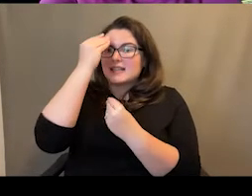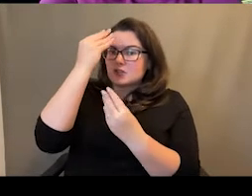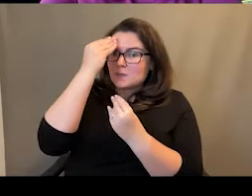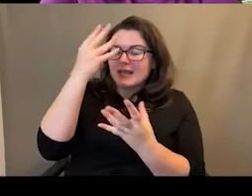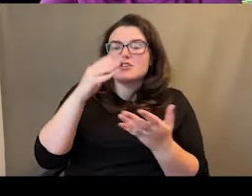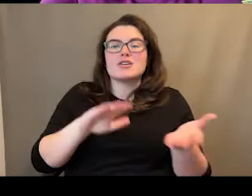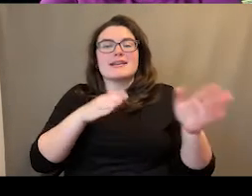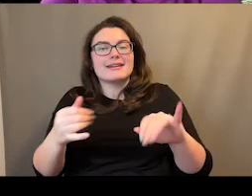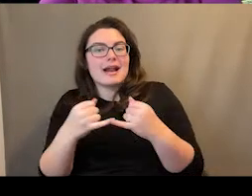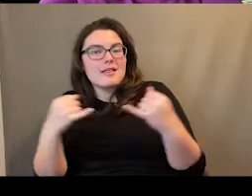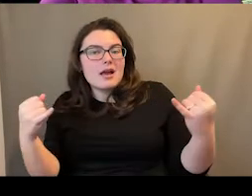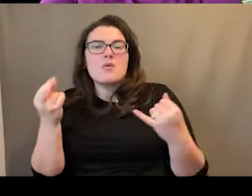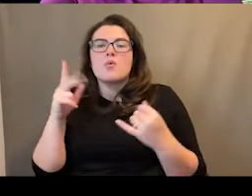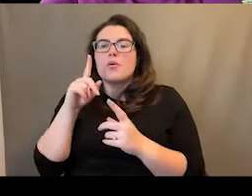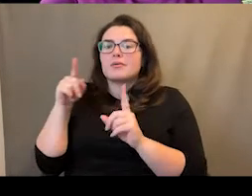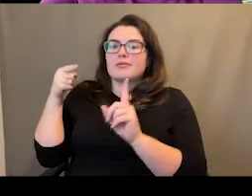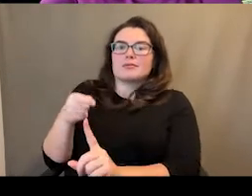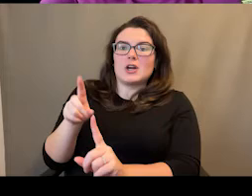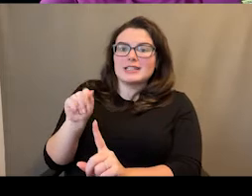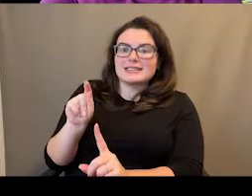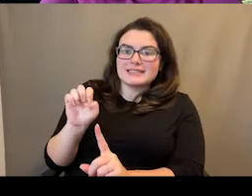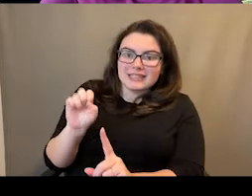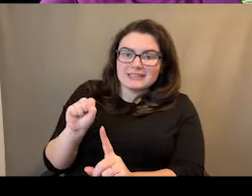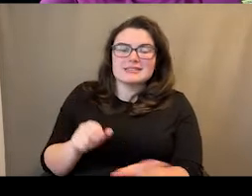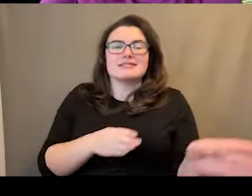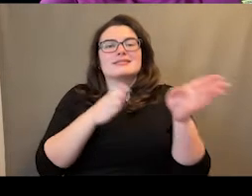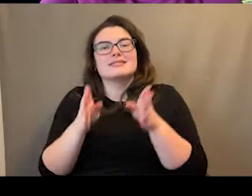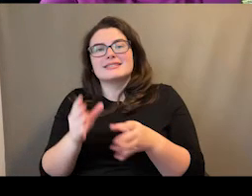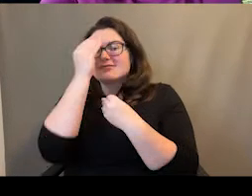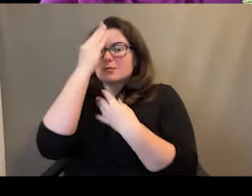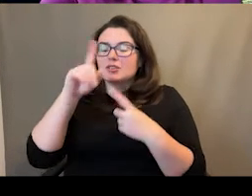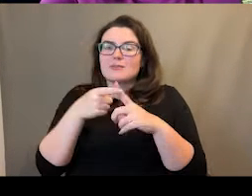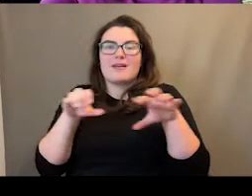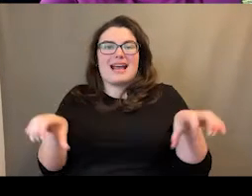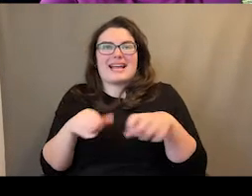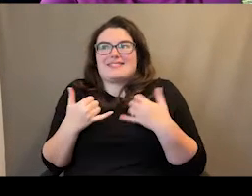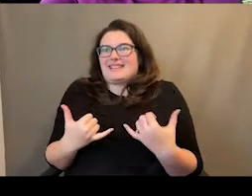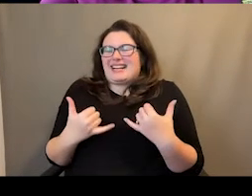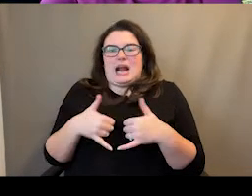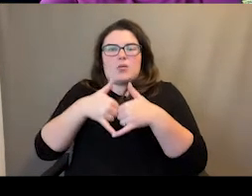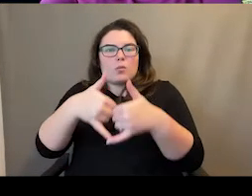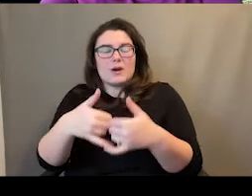or target dates, and information about active awards and many of the program pages also provide